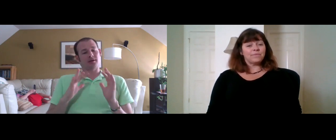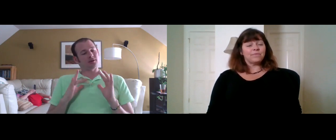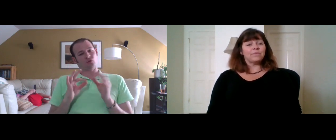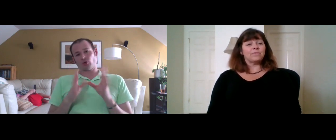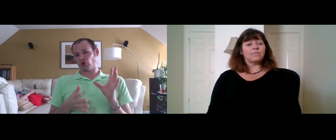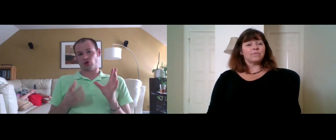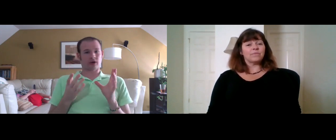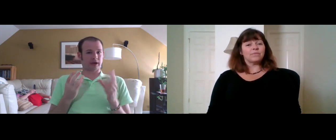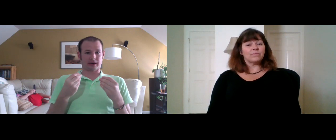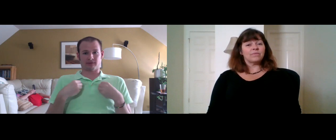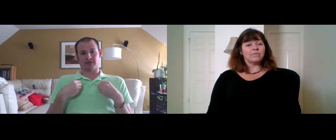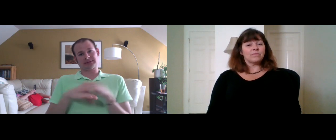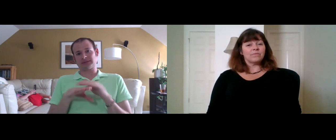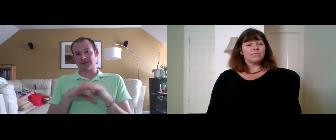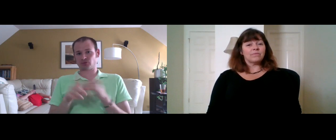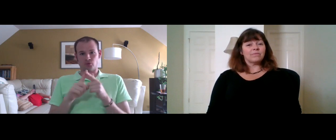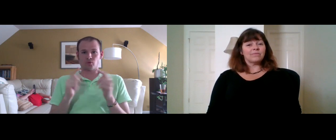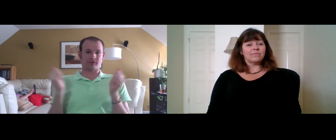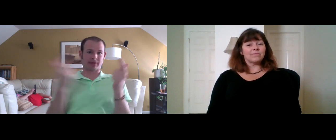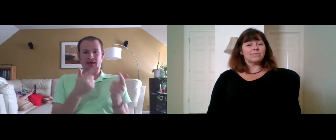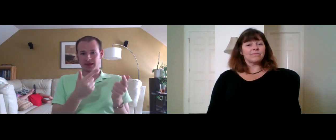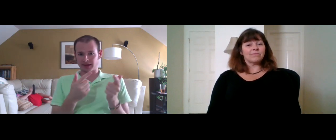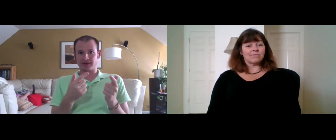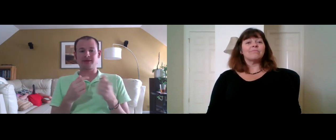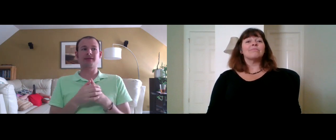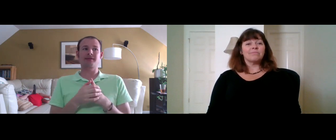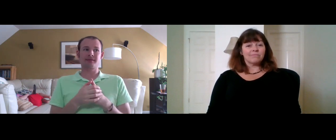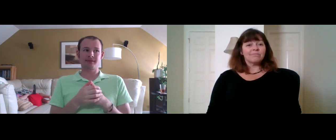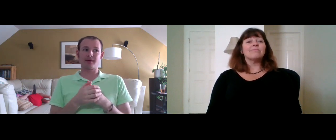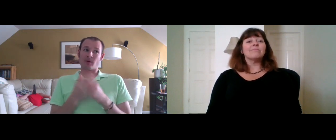the interpreters gave us access to everything